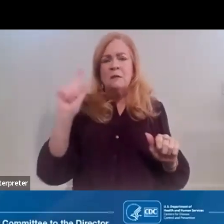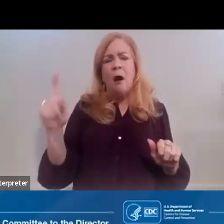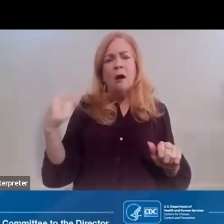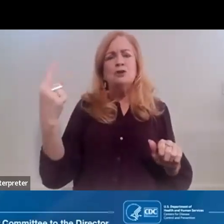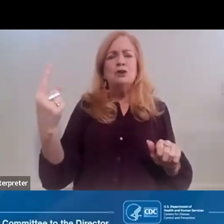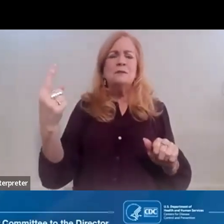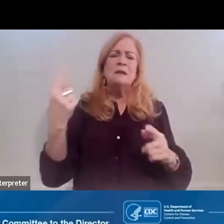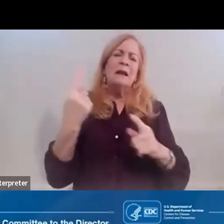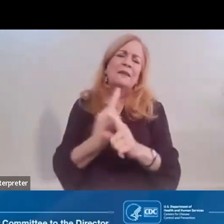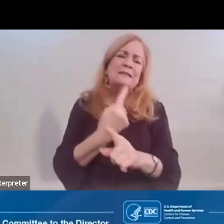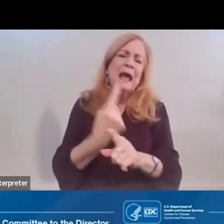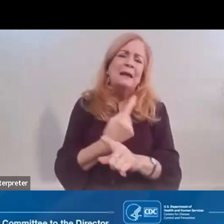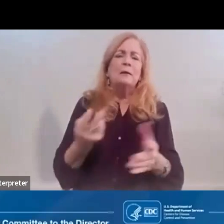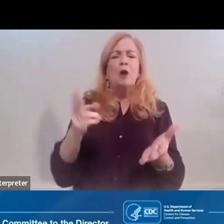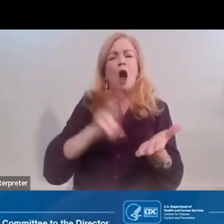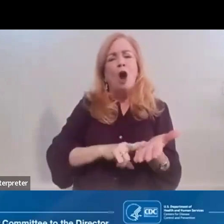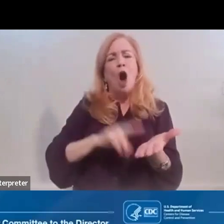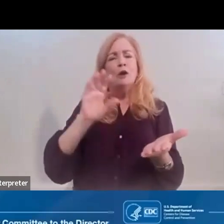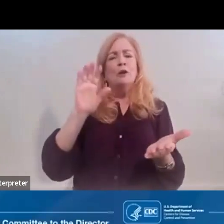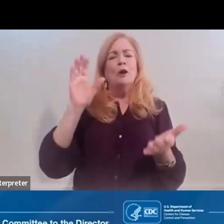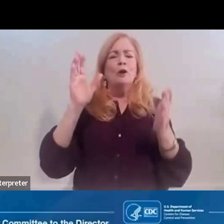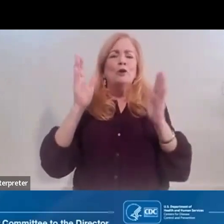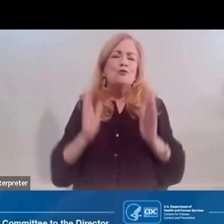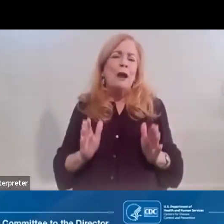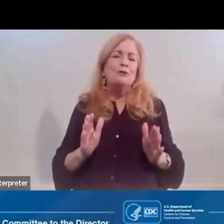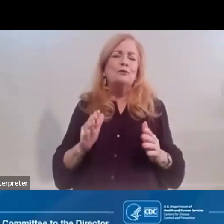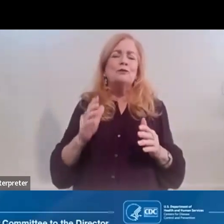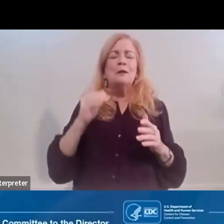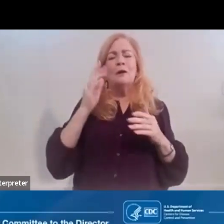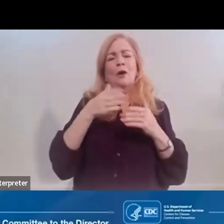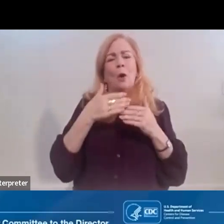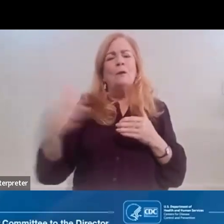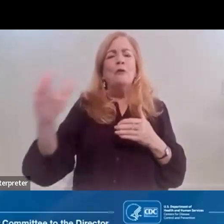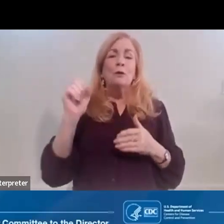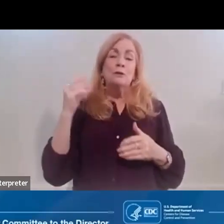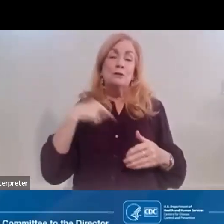of contractors going forward in different capacities. And so we've been looking at a handful of different authorities that we could look at,